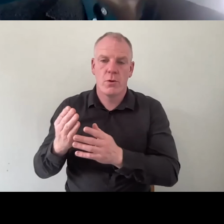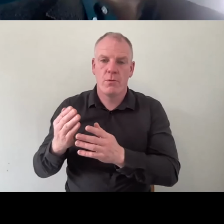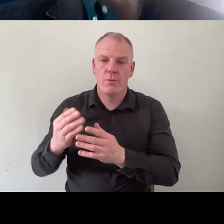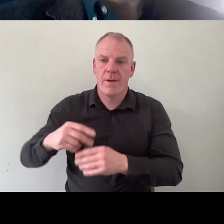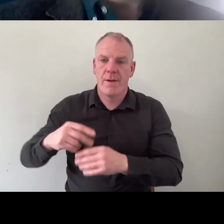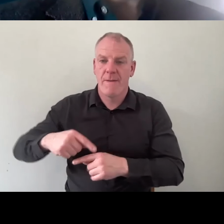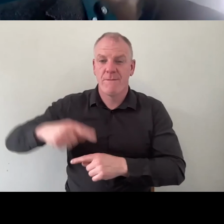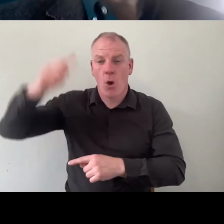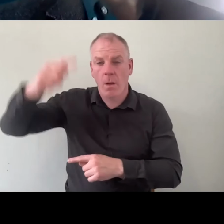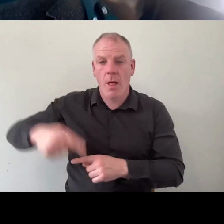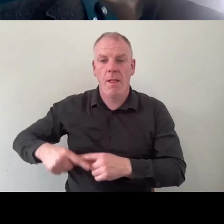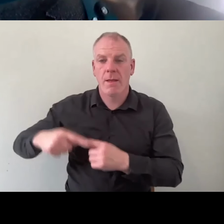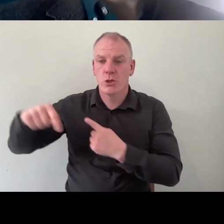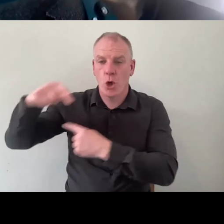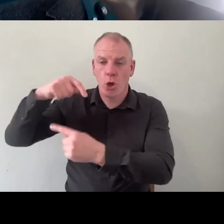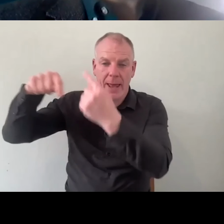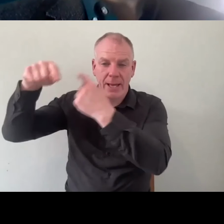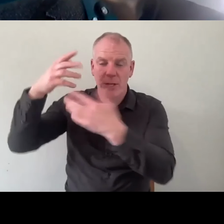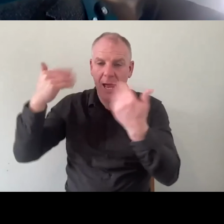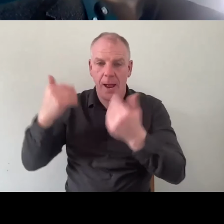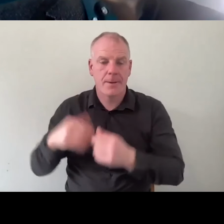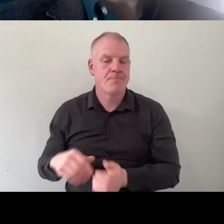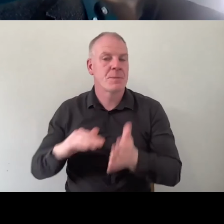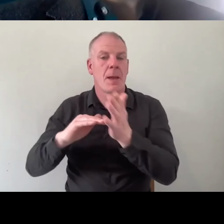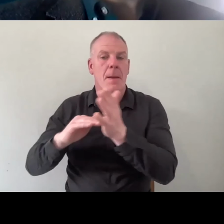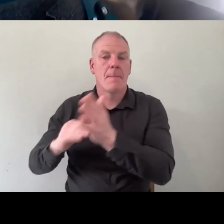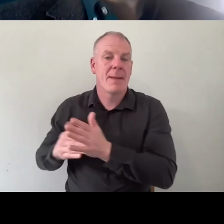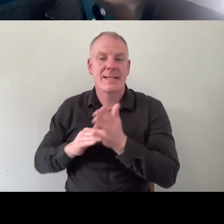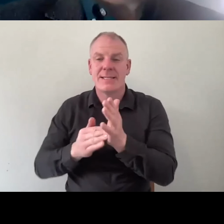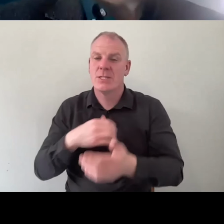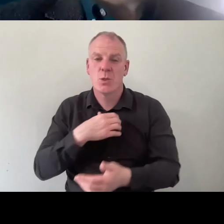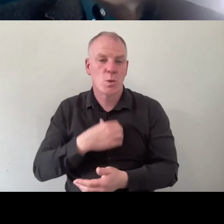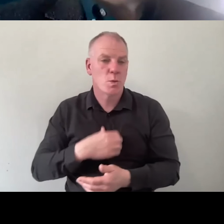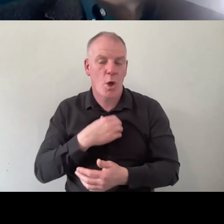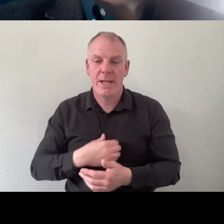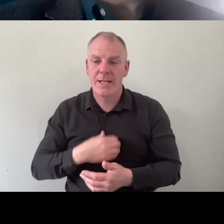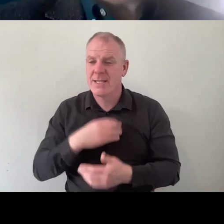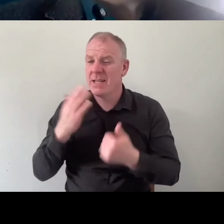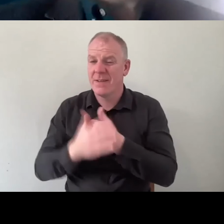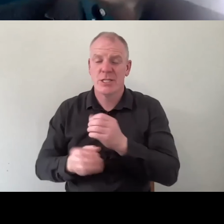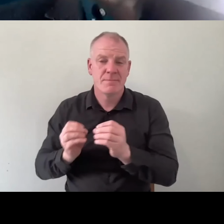the maintenance and management, as I already mentioned.